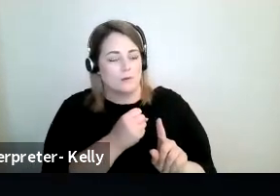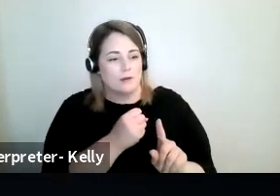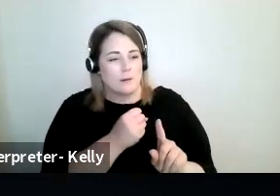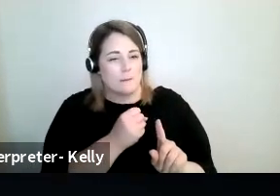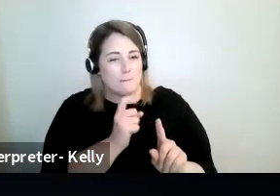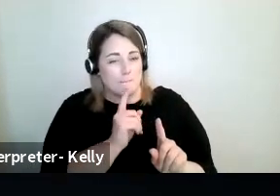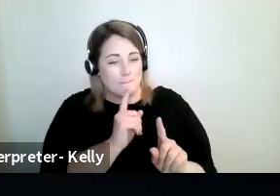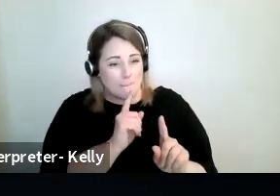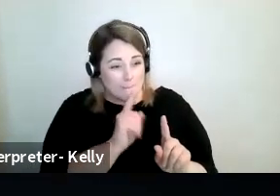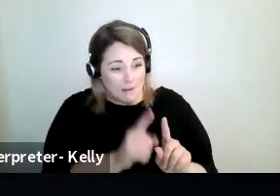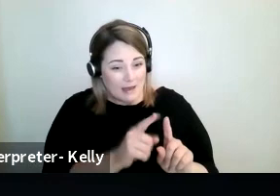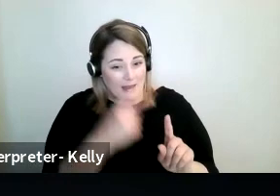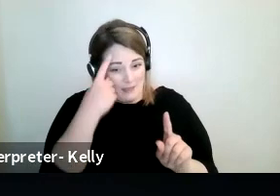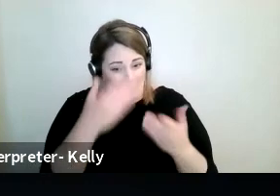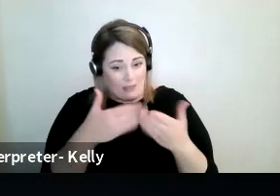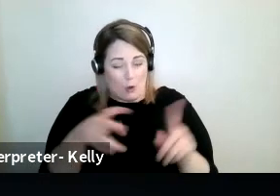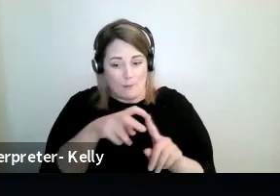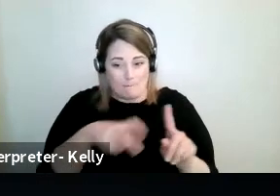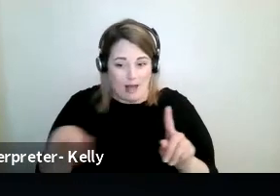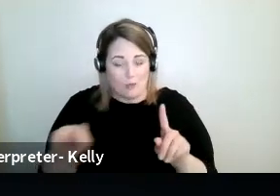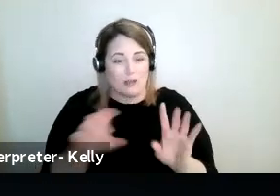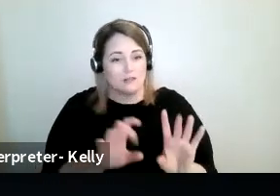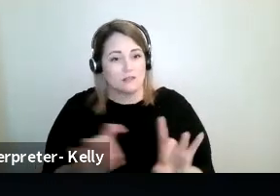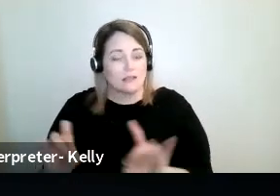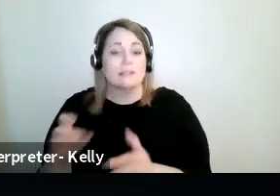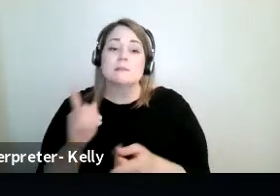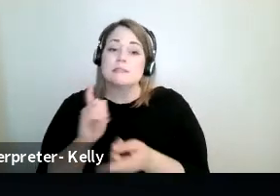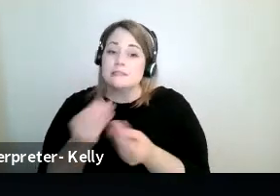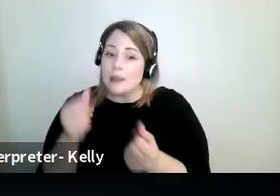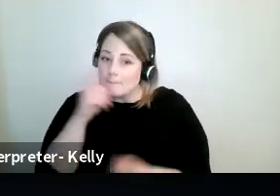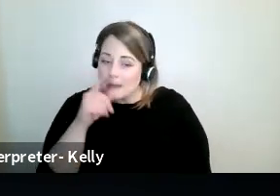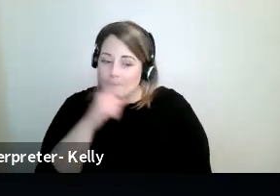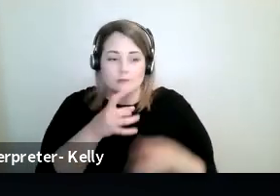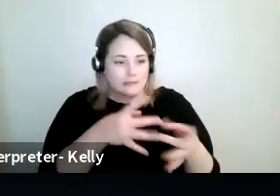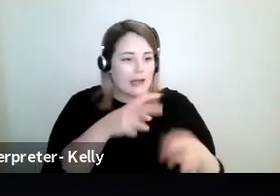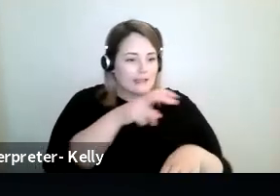open pathways through where some people have used TAFE and into tertiary, what has happened there?